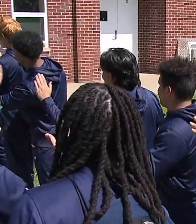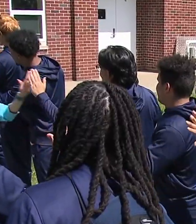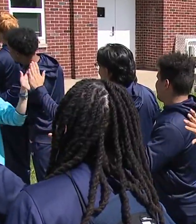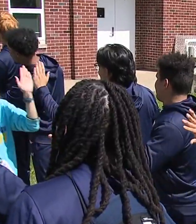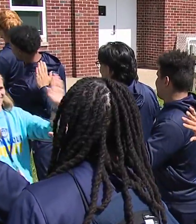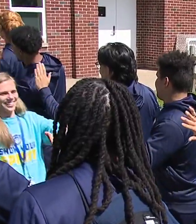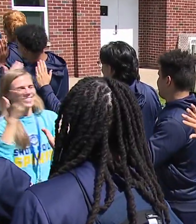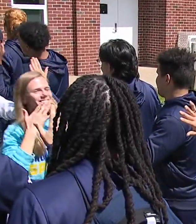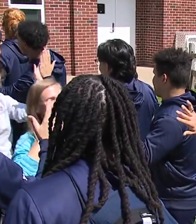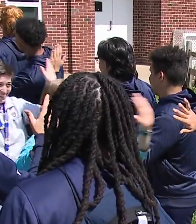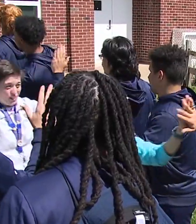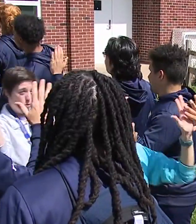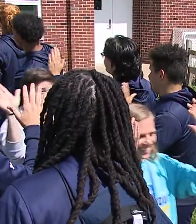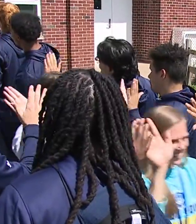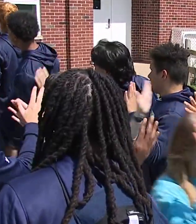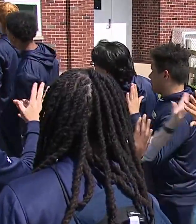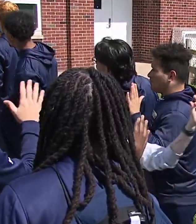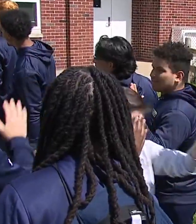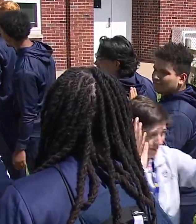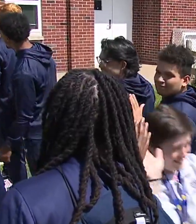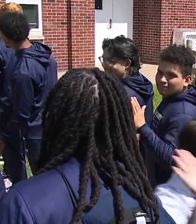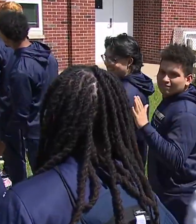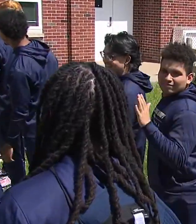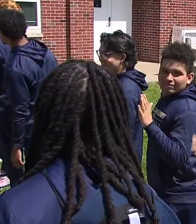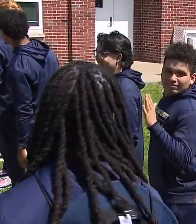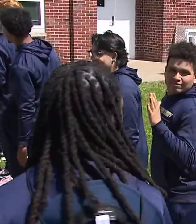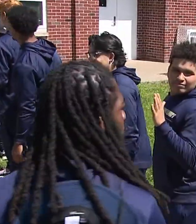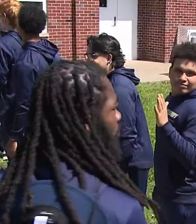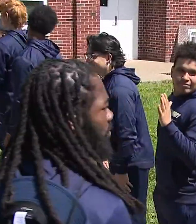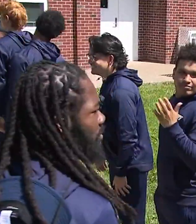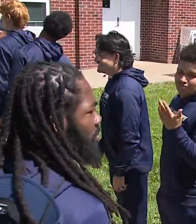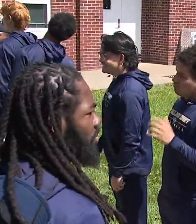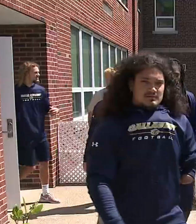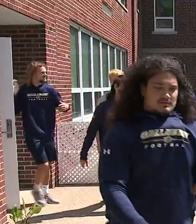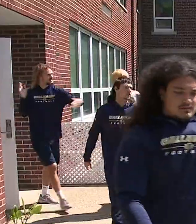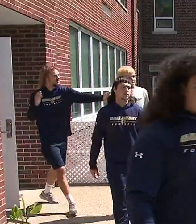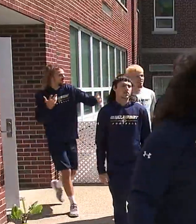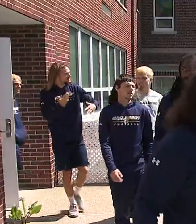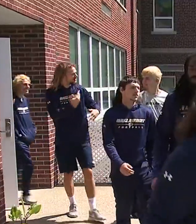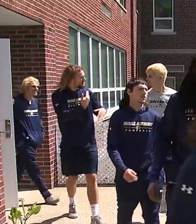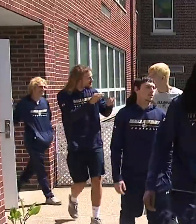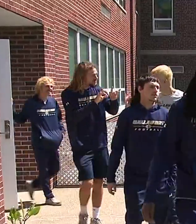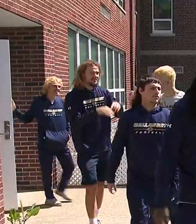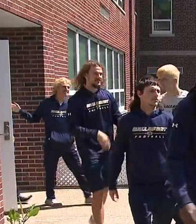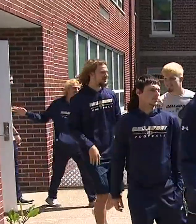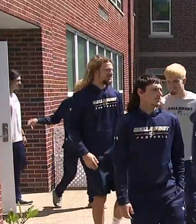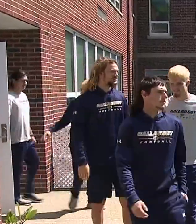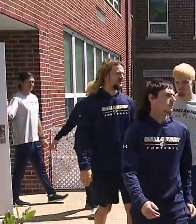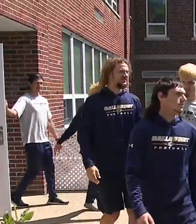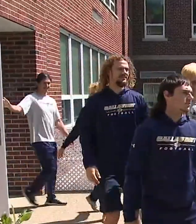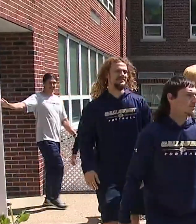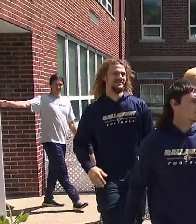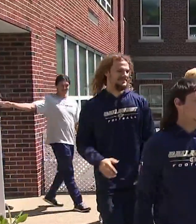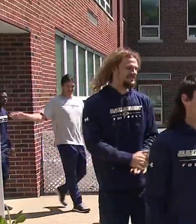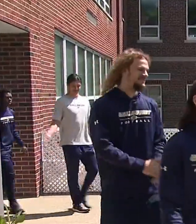The Bison will take on the Giants at Keystone College Saturday afternoon at 1. Courtney Harrison News Watch 16 Lackawanna County.